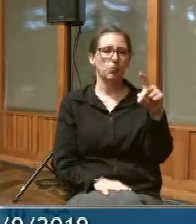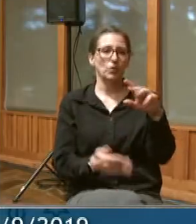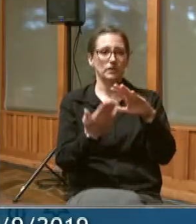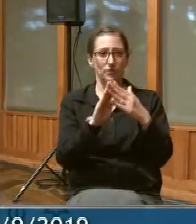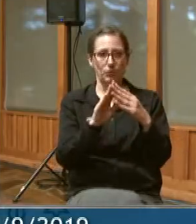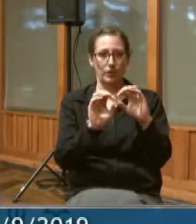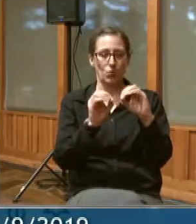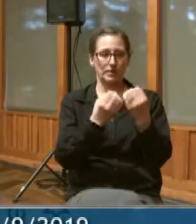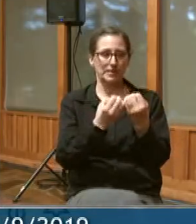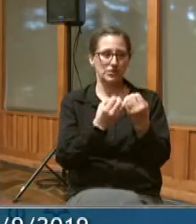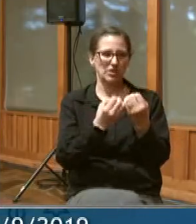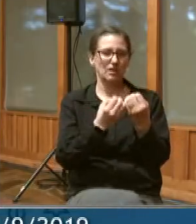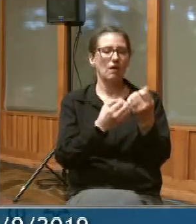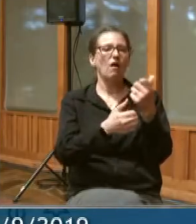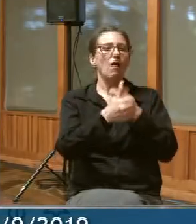LAST YEAR THIS TIME I WAS ALSO